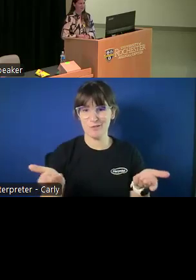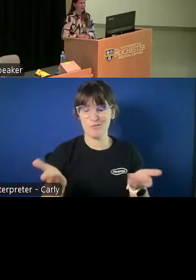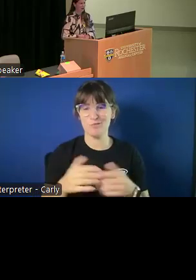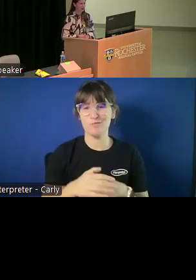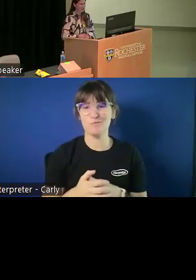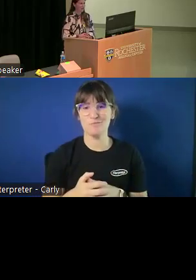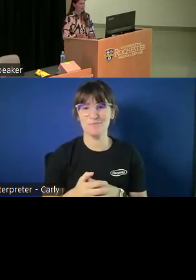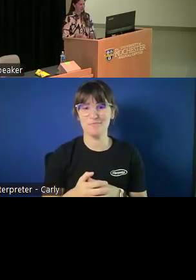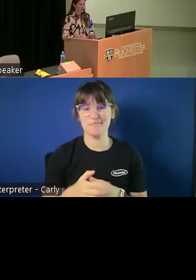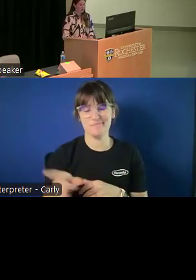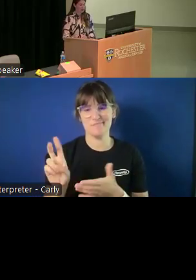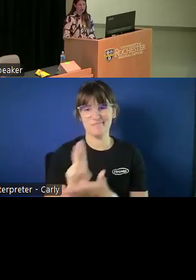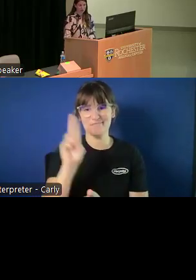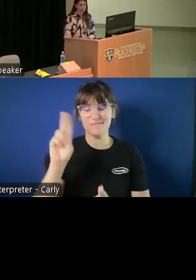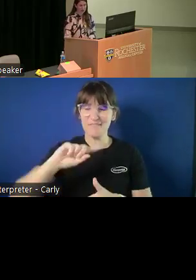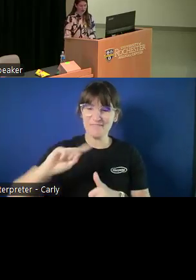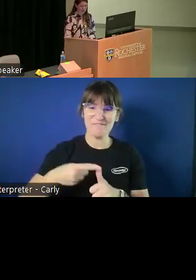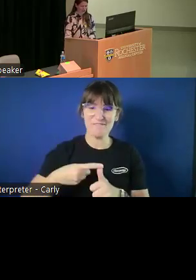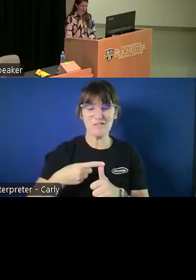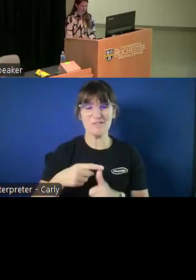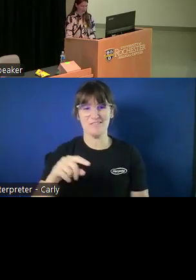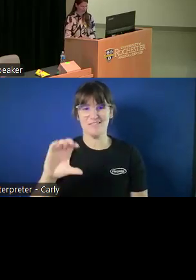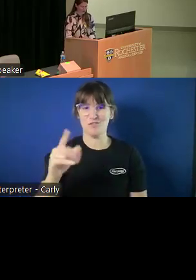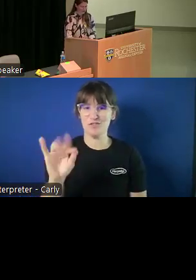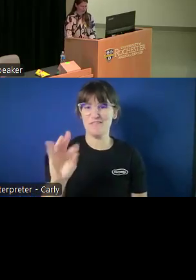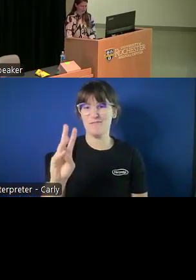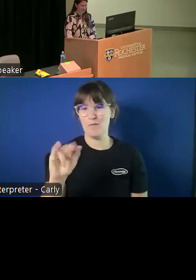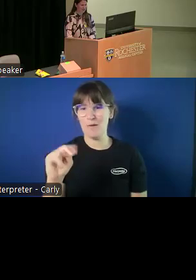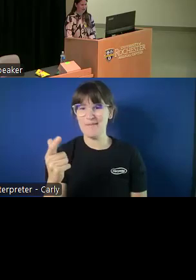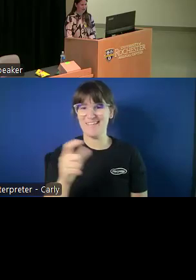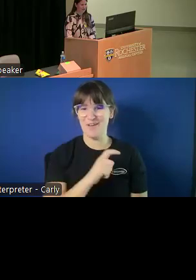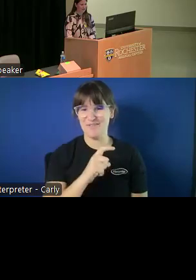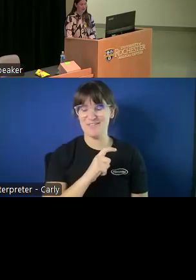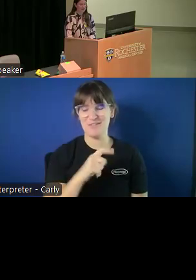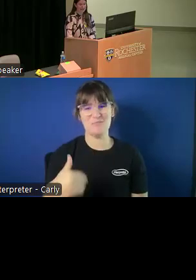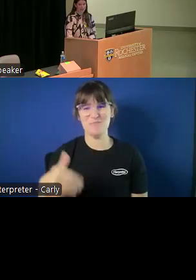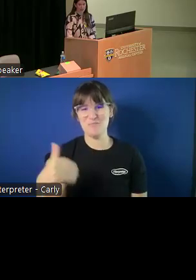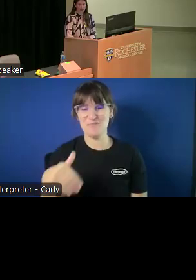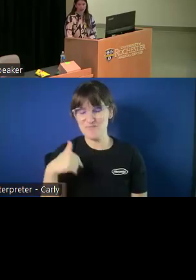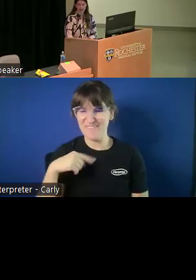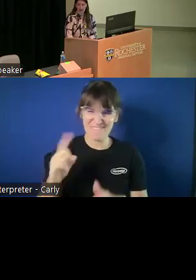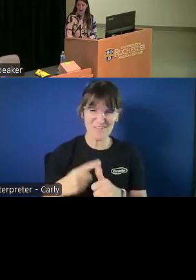um our university's first chief well-being officer as a poor mentioned um and all the exciting work